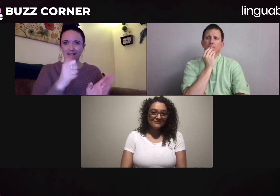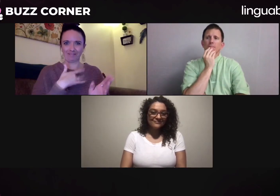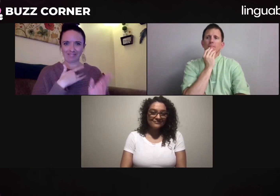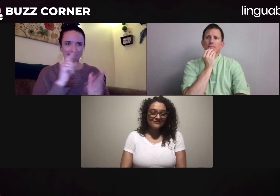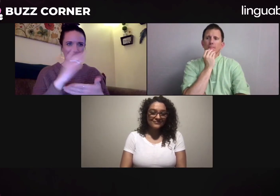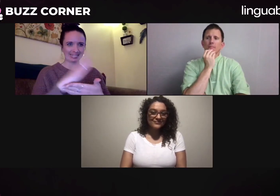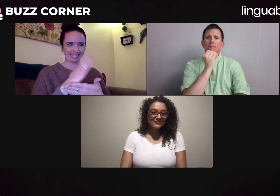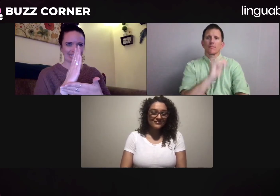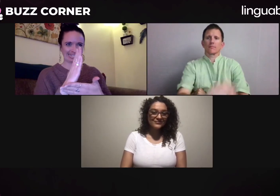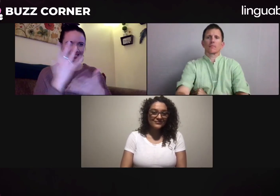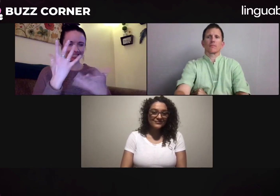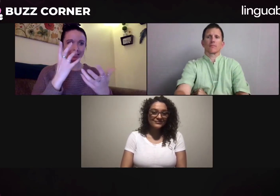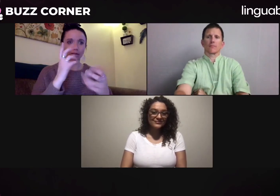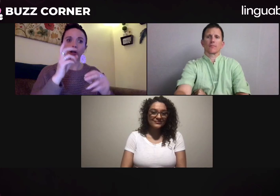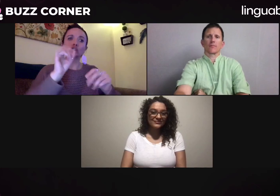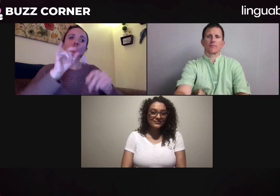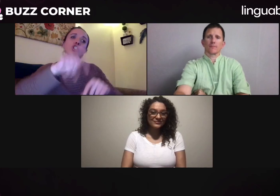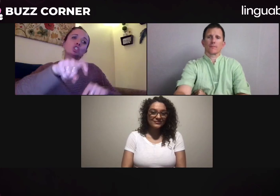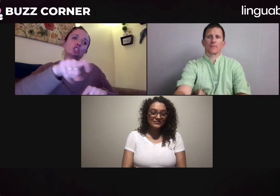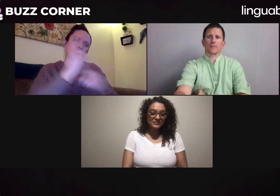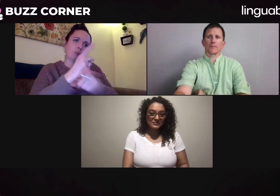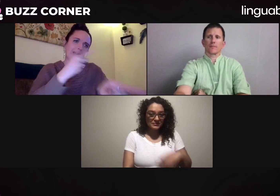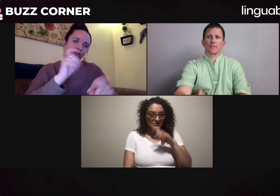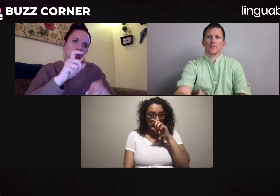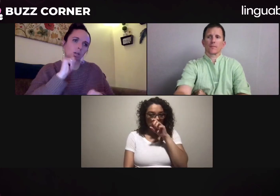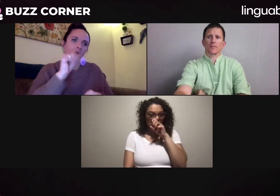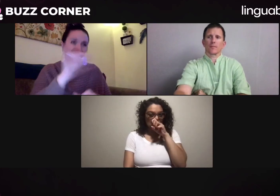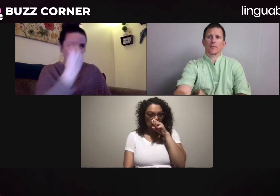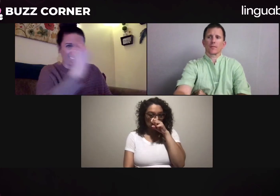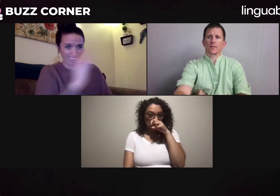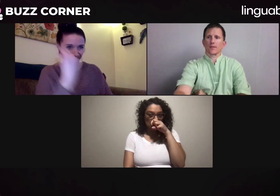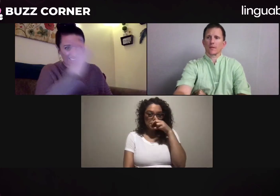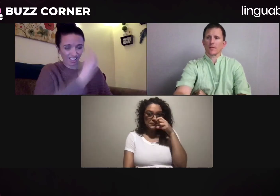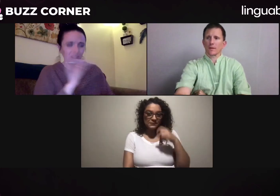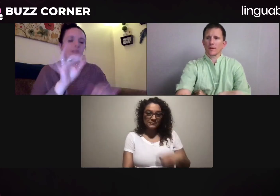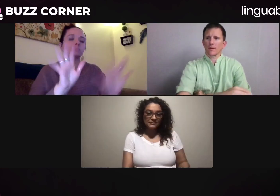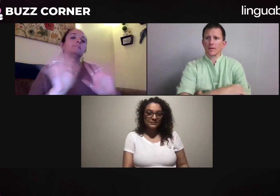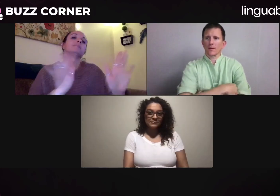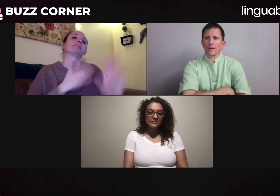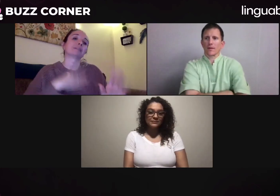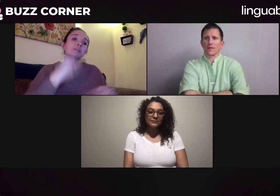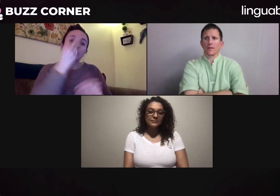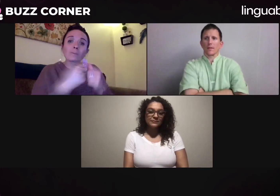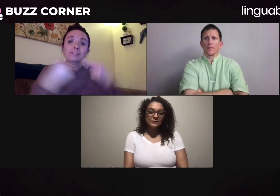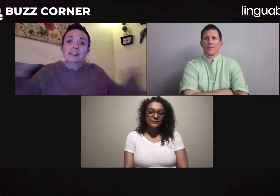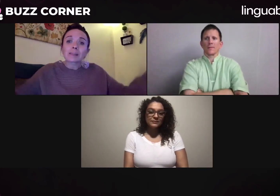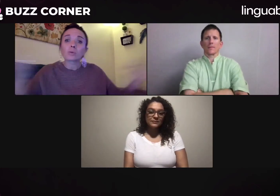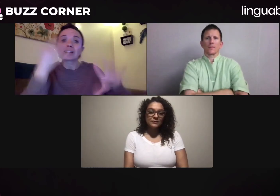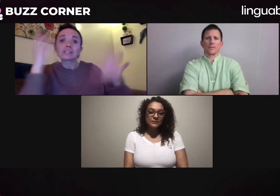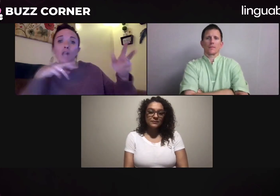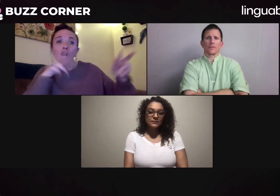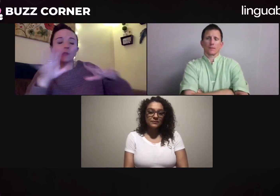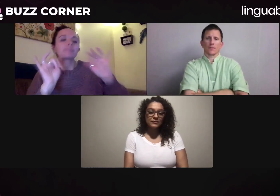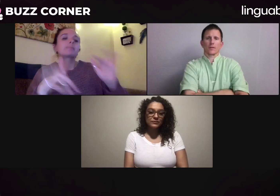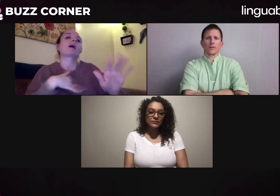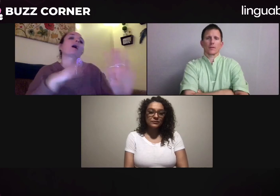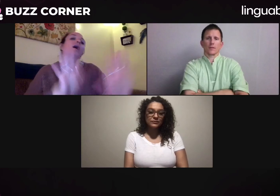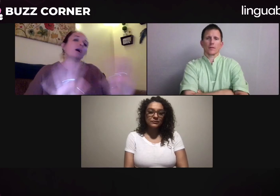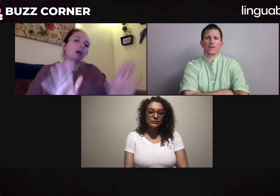There's so much gray area, and I agree with you, it shouldn't be self-promotion, right? It shouldn't be done by the interpreter.